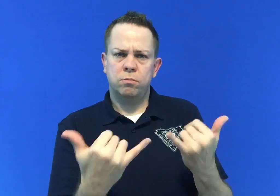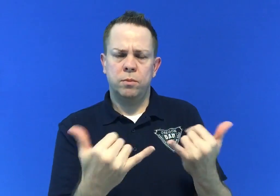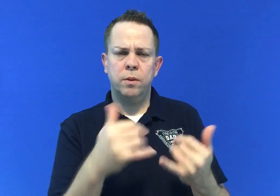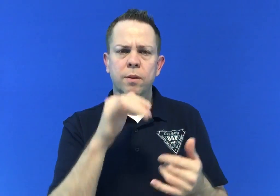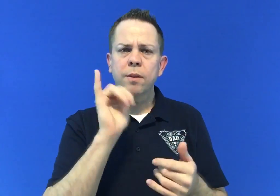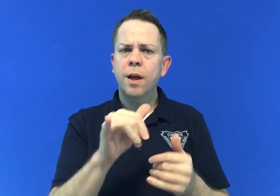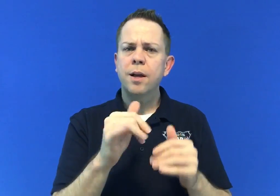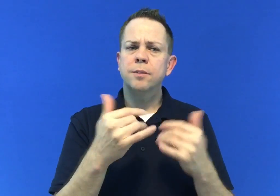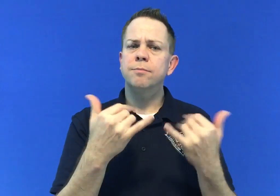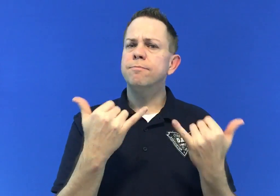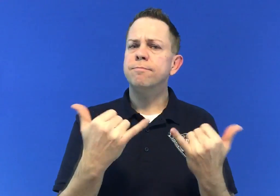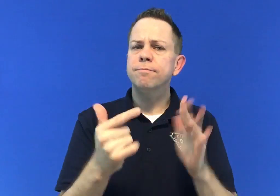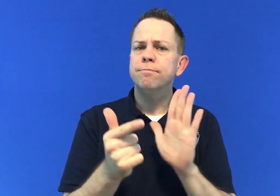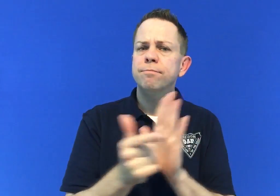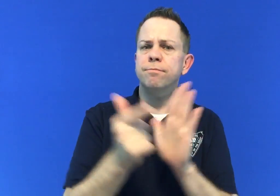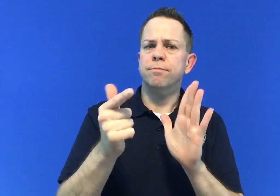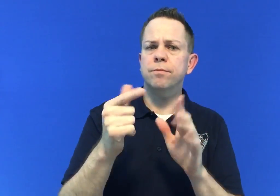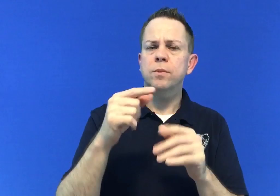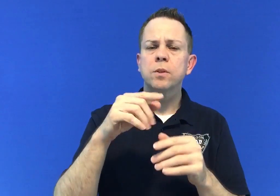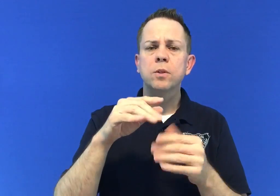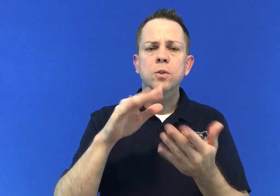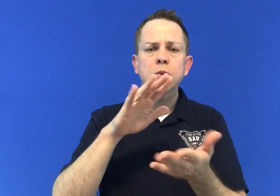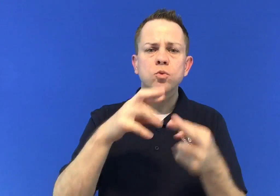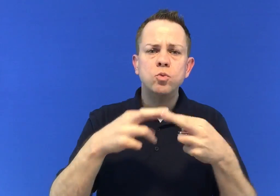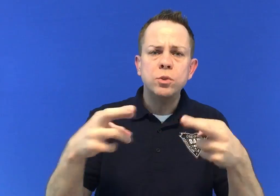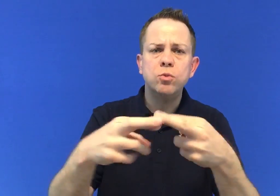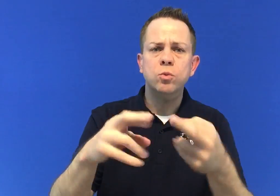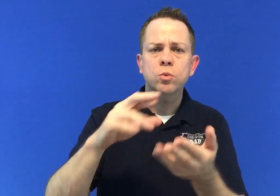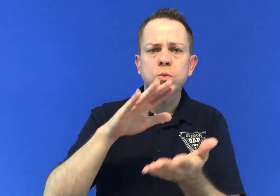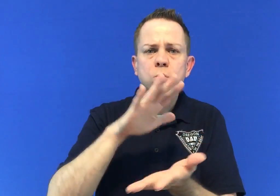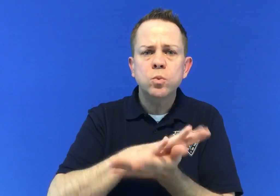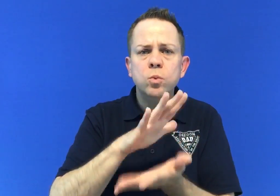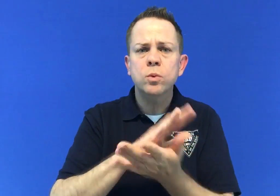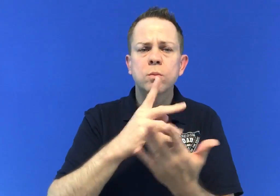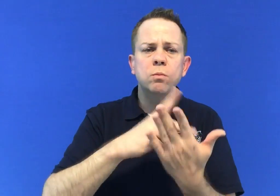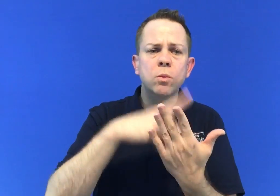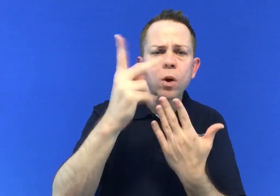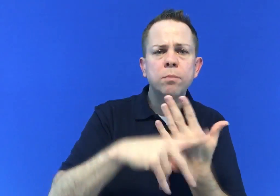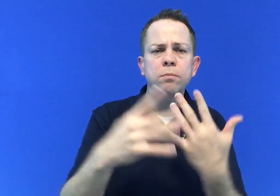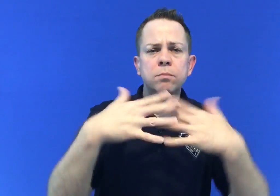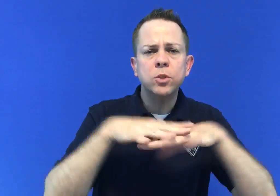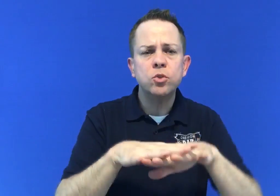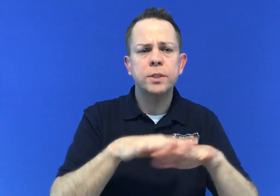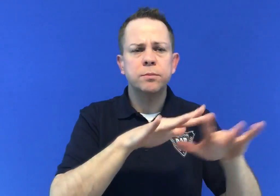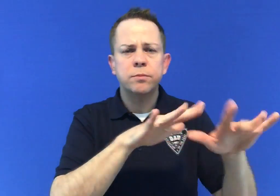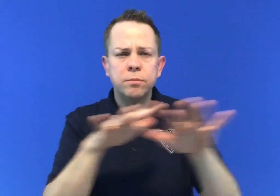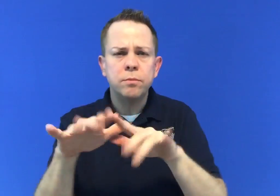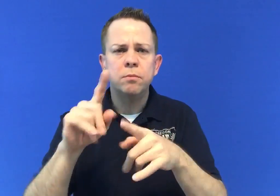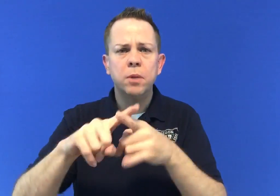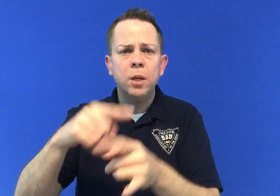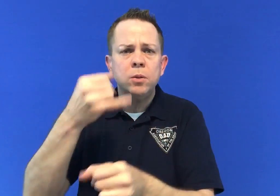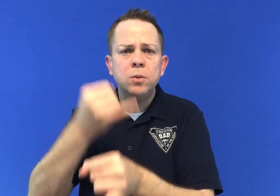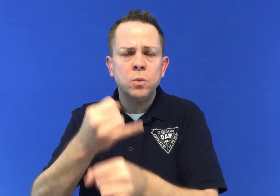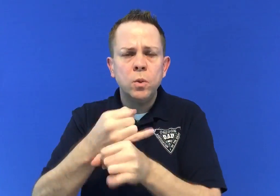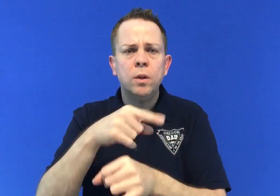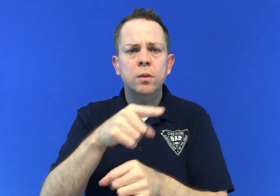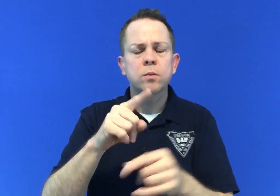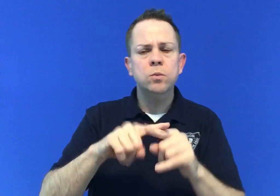The current law does not allow regional schools or programs or mainstream programs, but the School for the Deaf